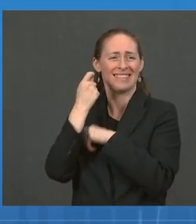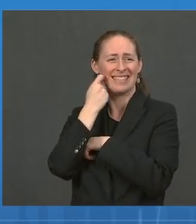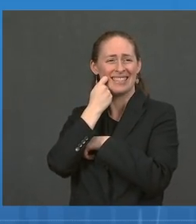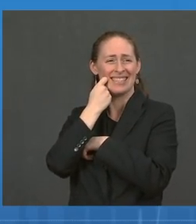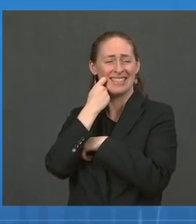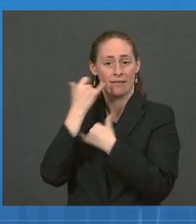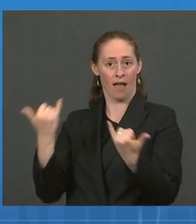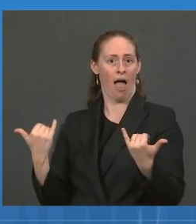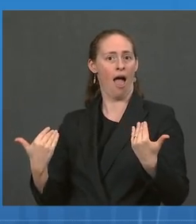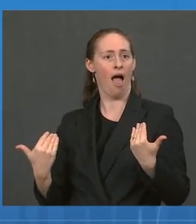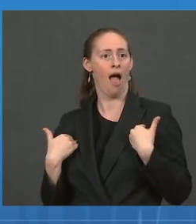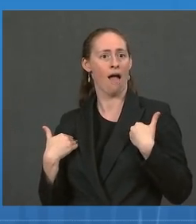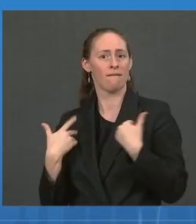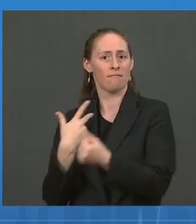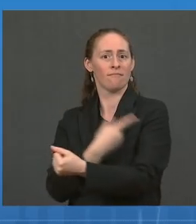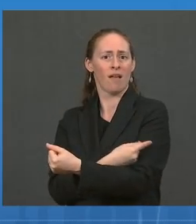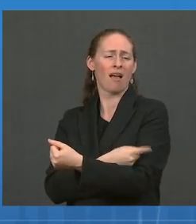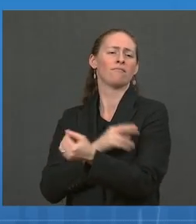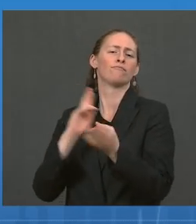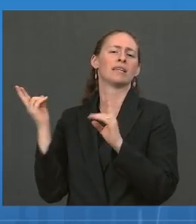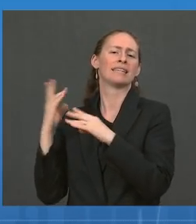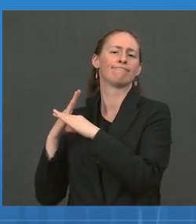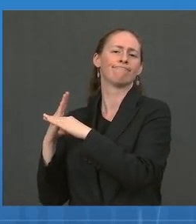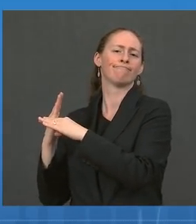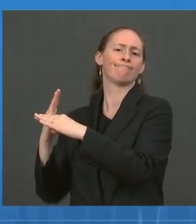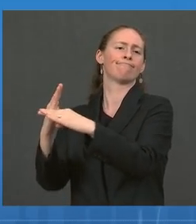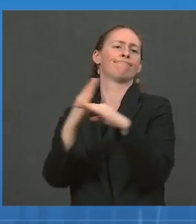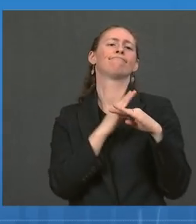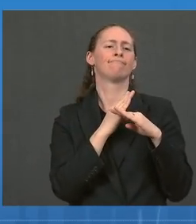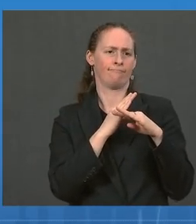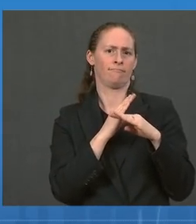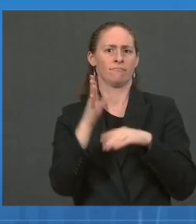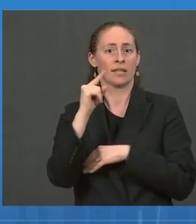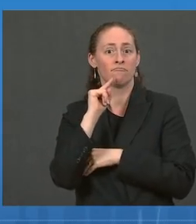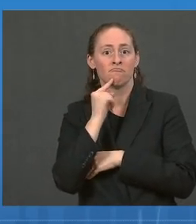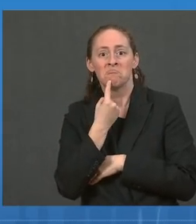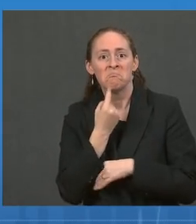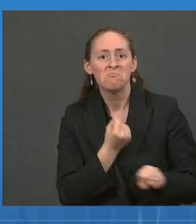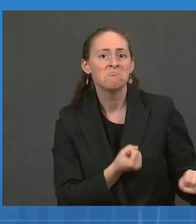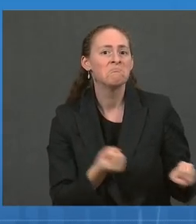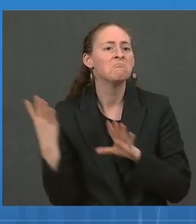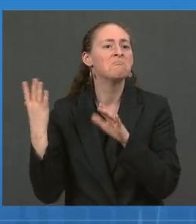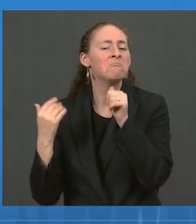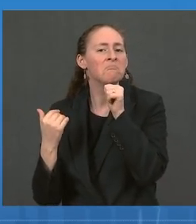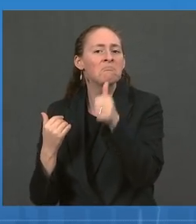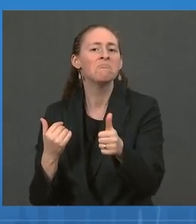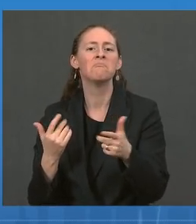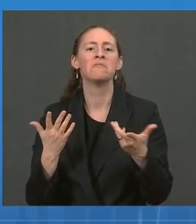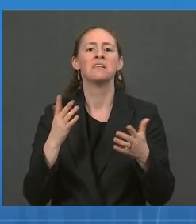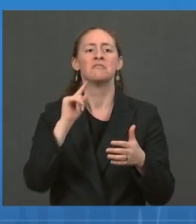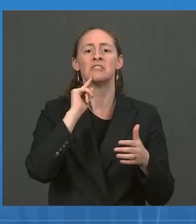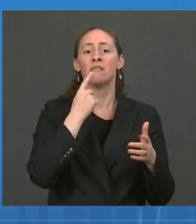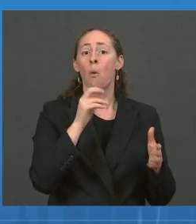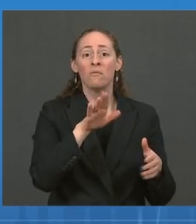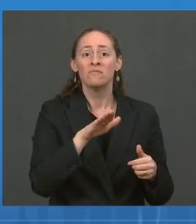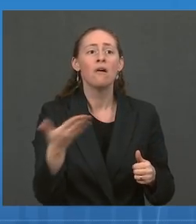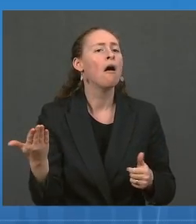are protected against illness, the most severe outcomes of COVID-19. So we are very aware of those data